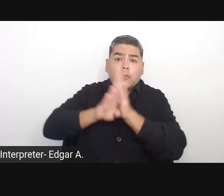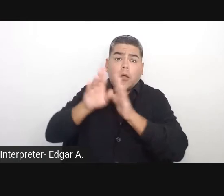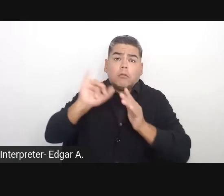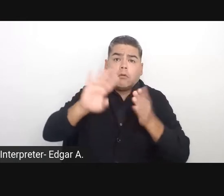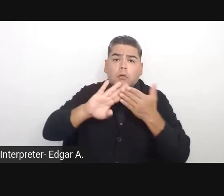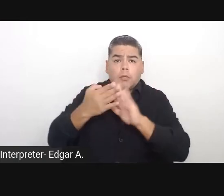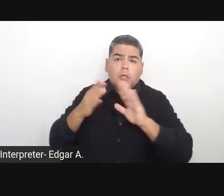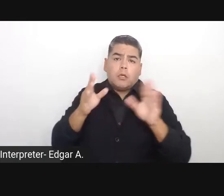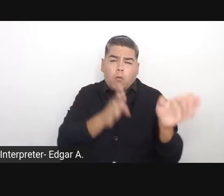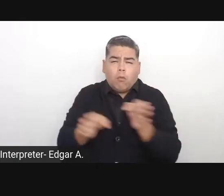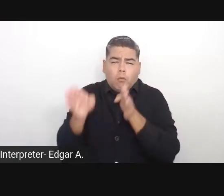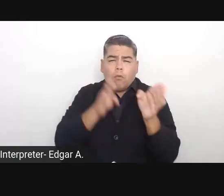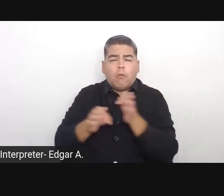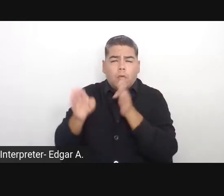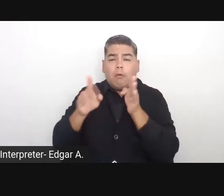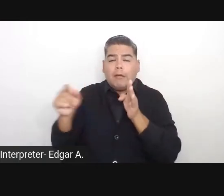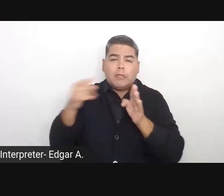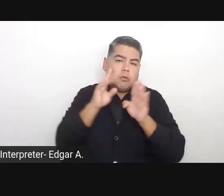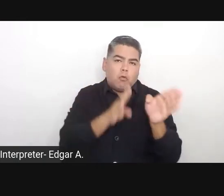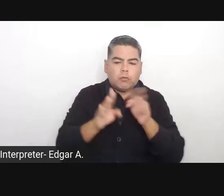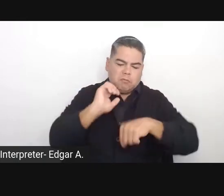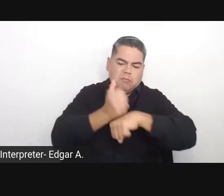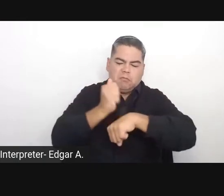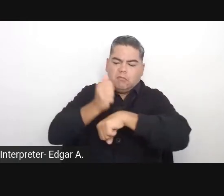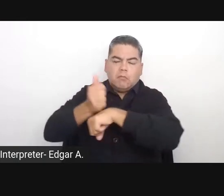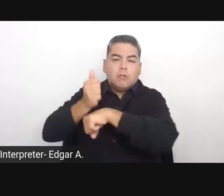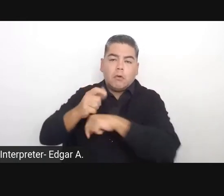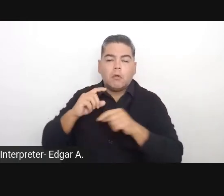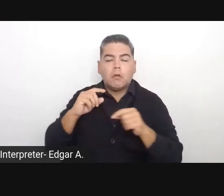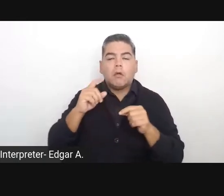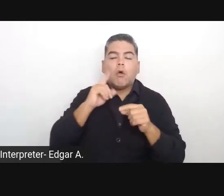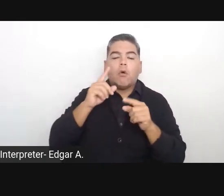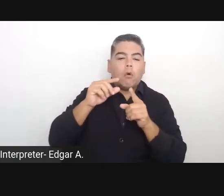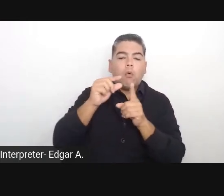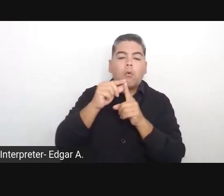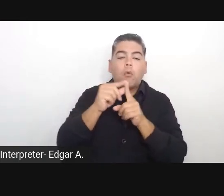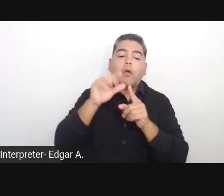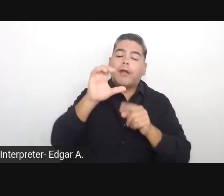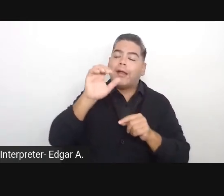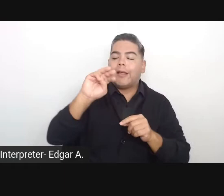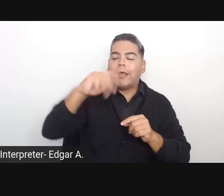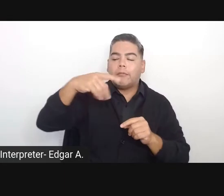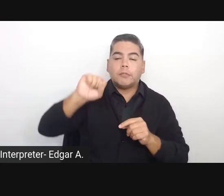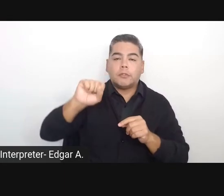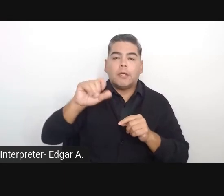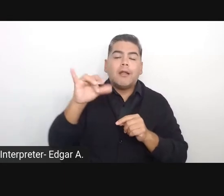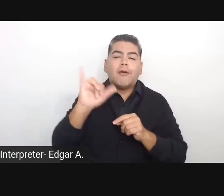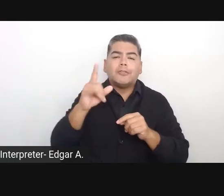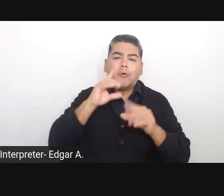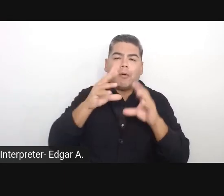She has organized word camps and WordPress meetups and facilitated trainings and safe spaces for women